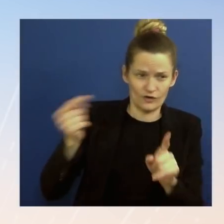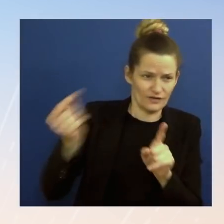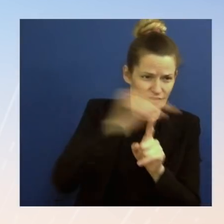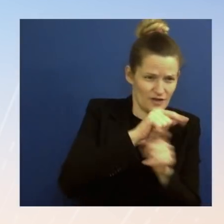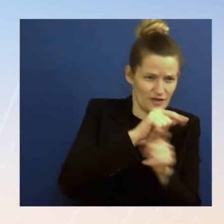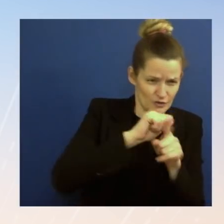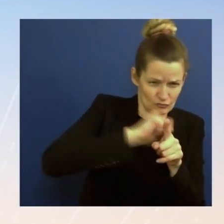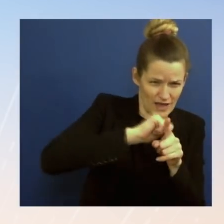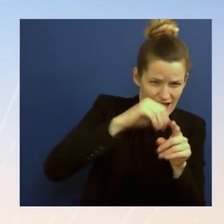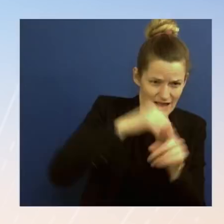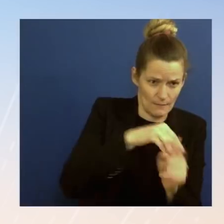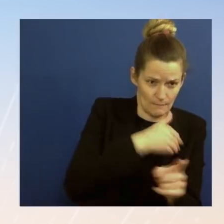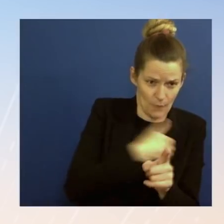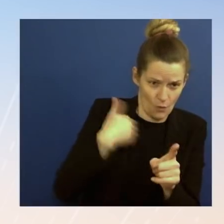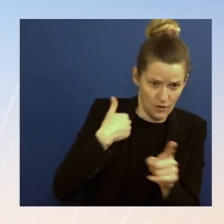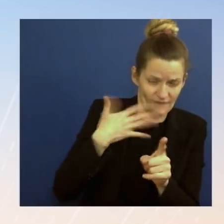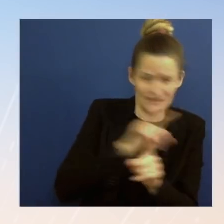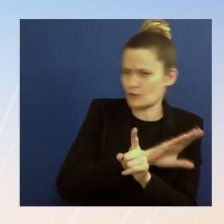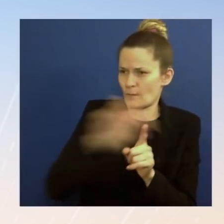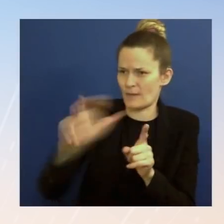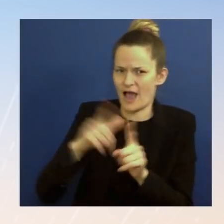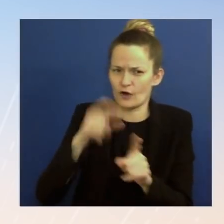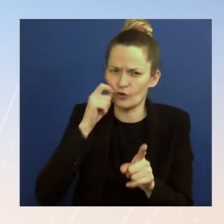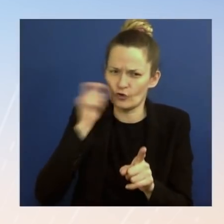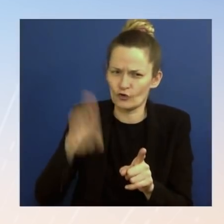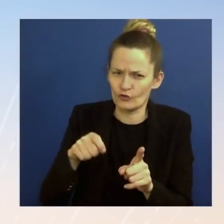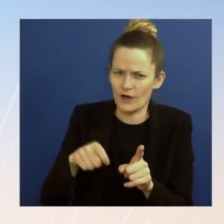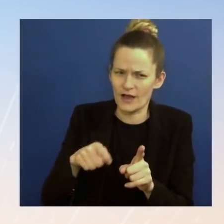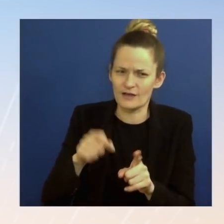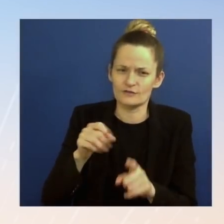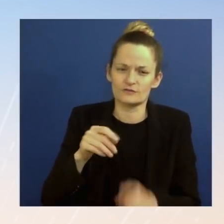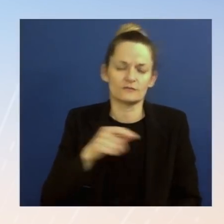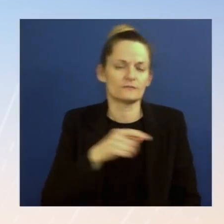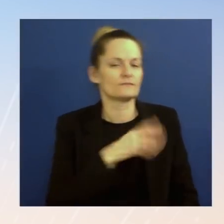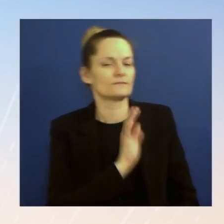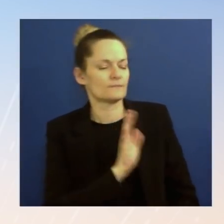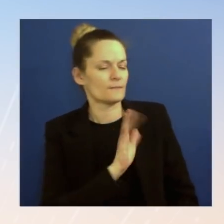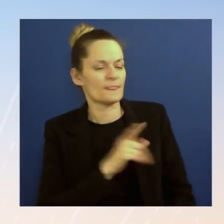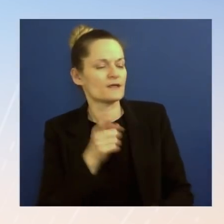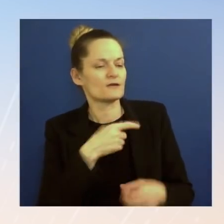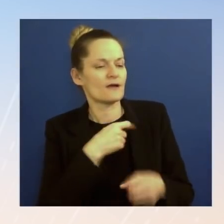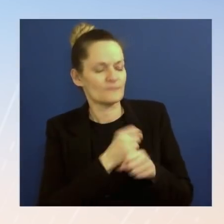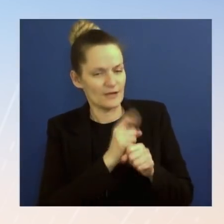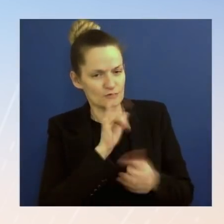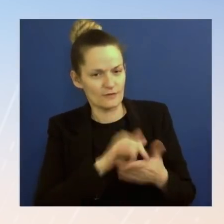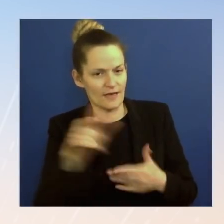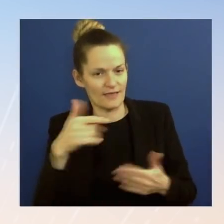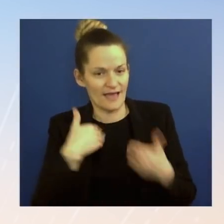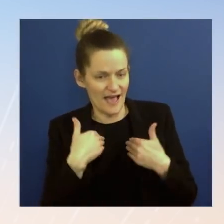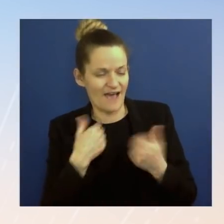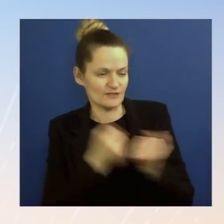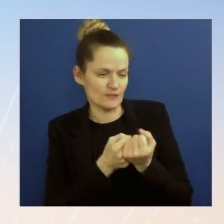And the good news is that we still -- through our coordination with them and our NATO Allies, we're able to get them that assistance on the ground.